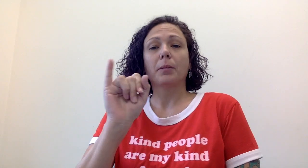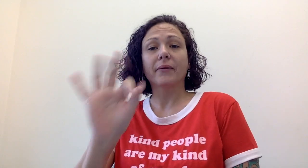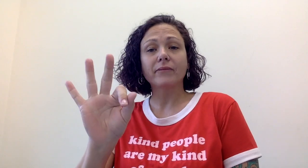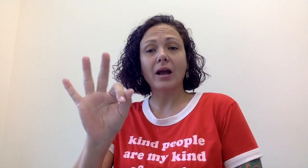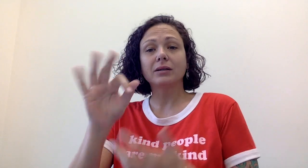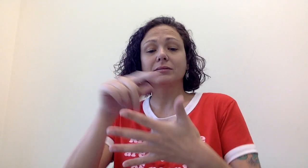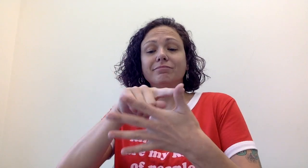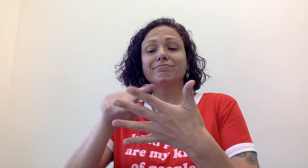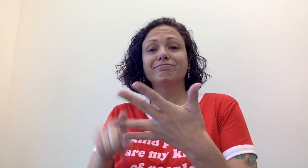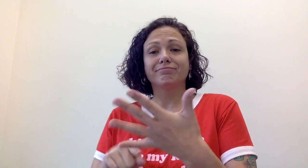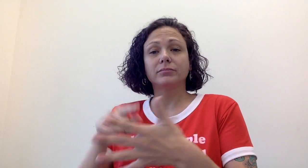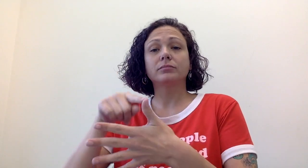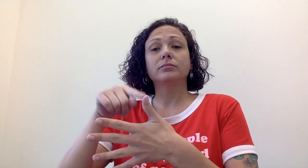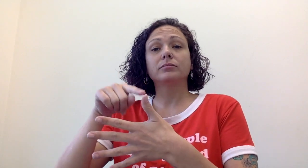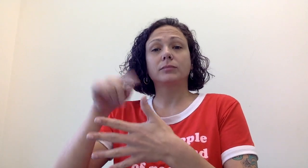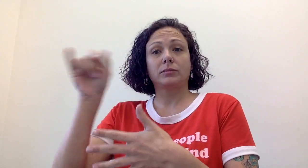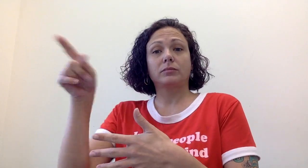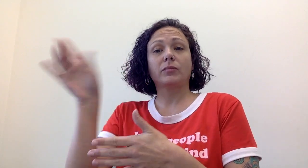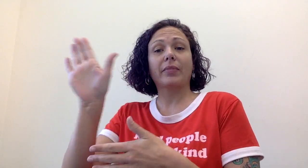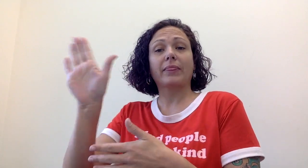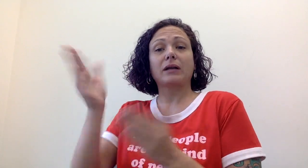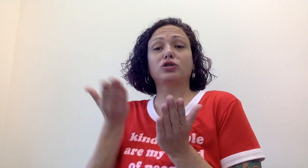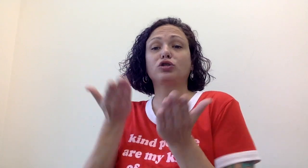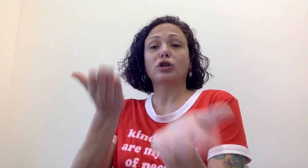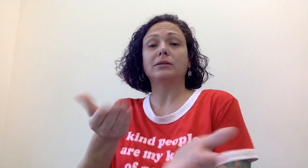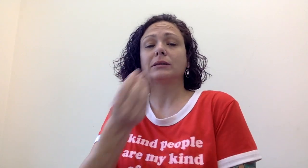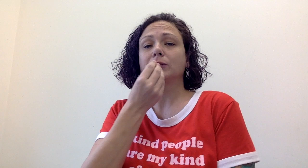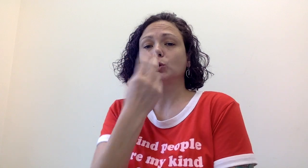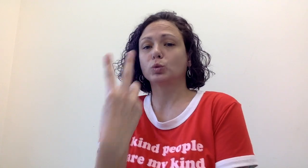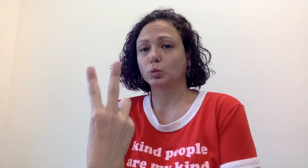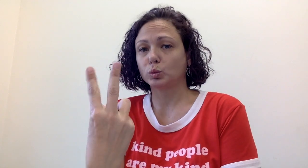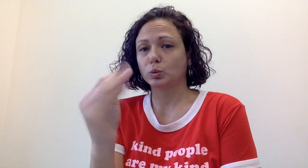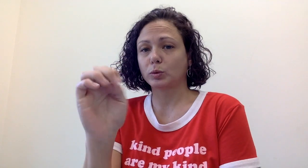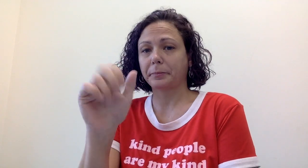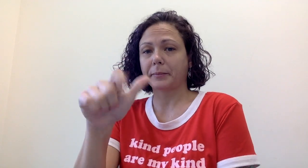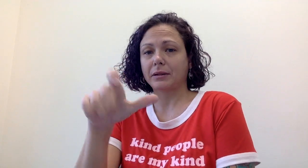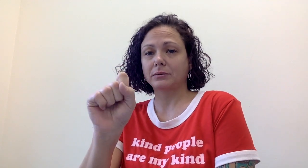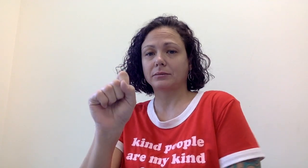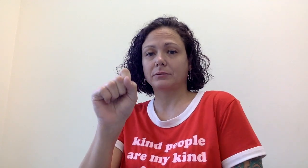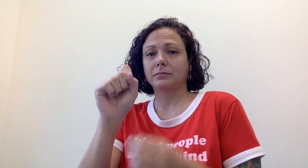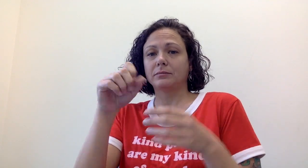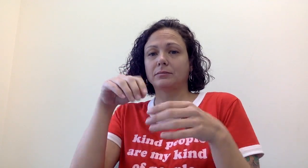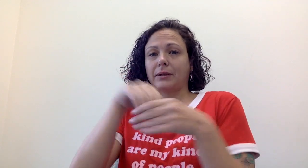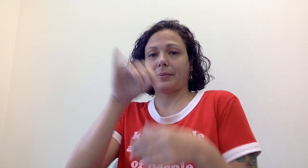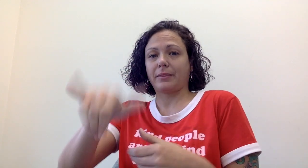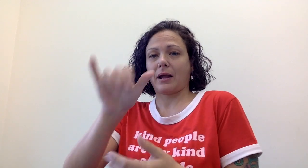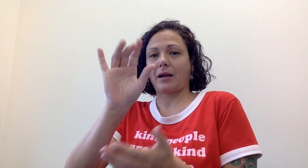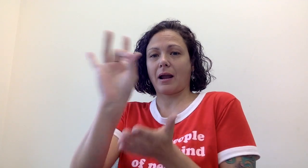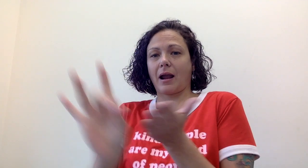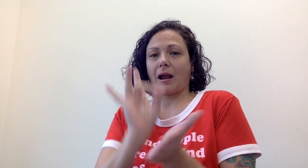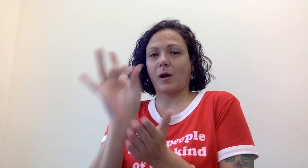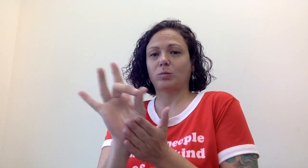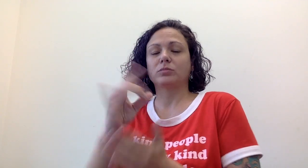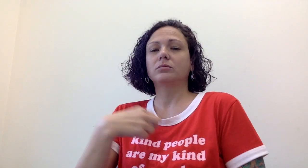In the Intermittent Fasting 8/16 method, they suggest eating TWO meals in those 8 hours.